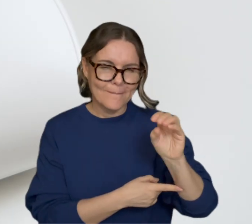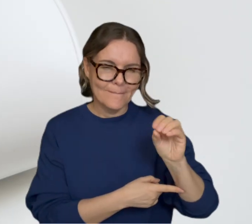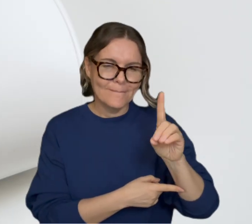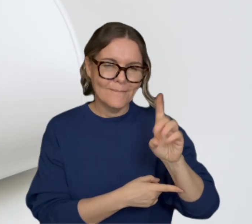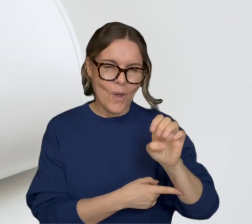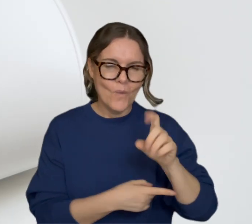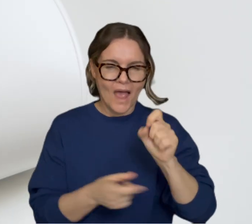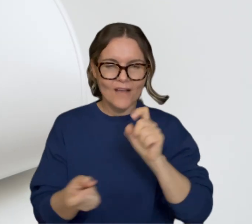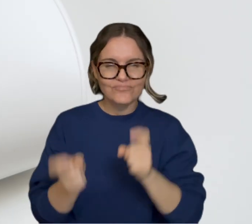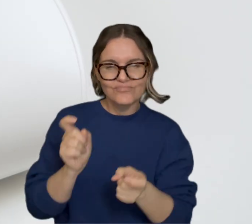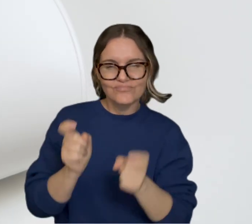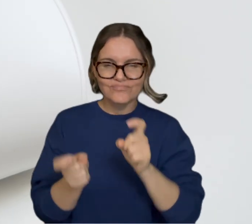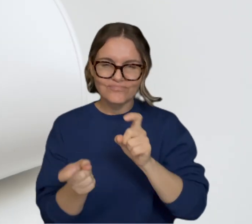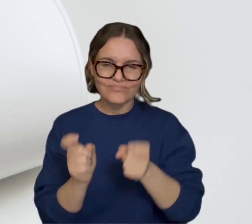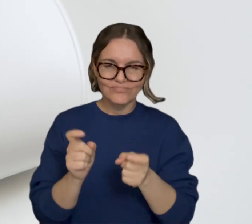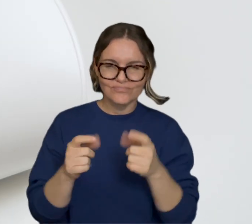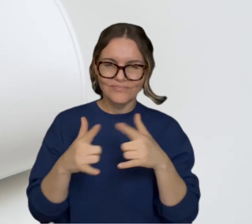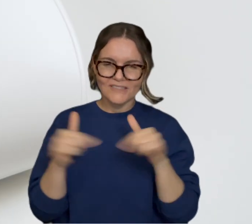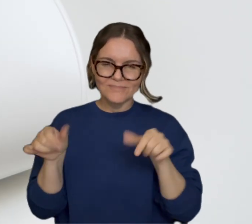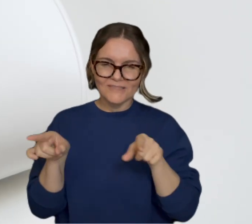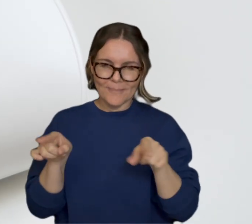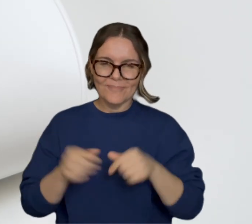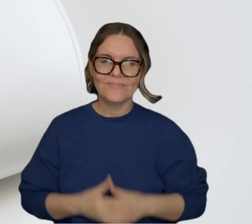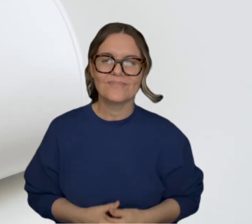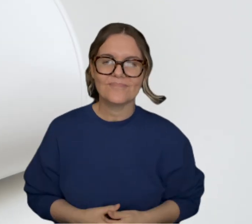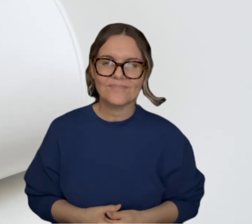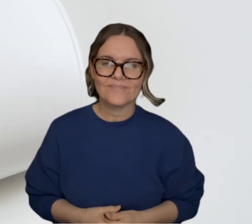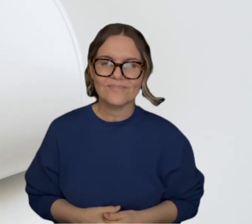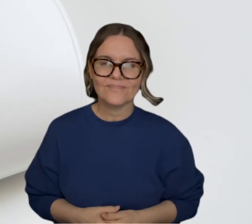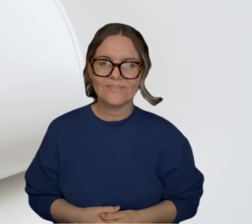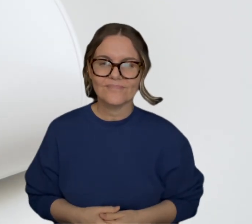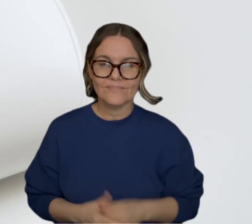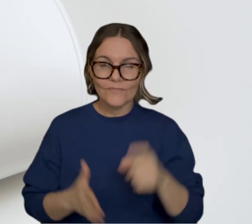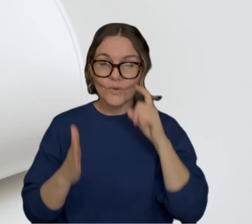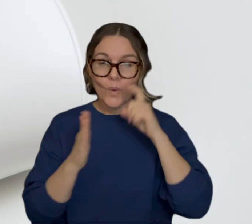the other thing you can do when you're in sync mode is you can change the speed of the suck